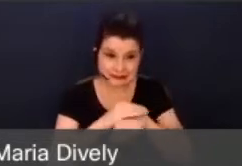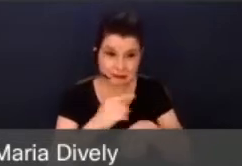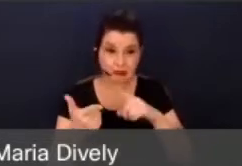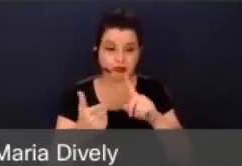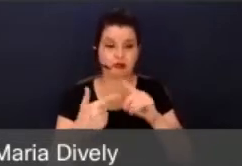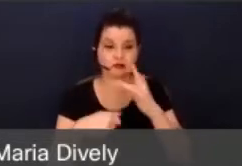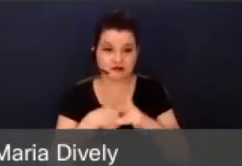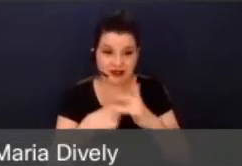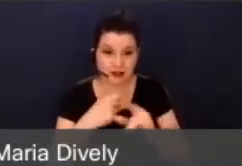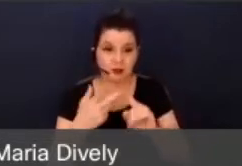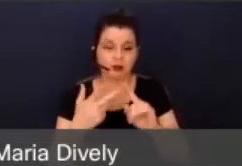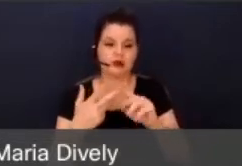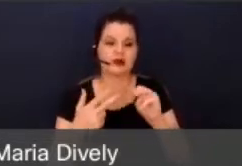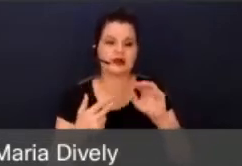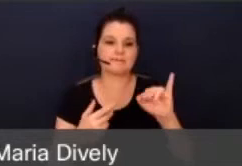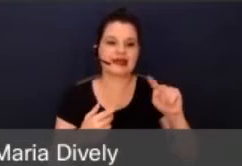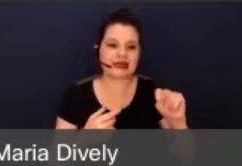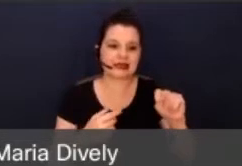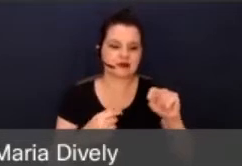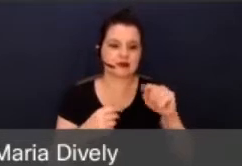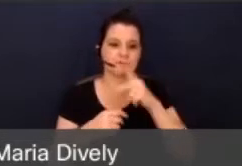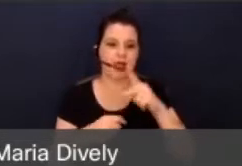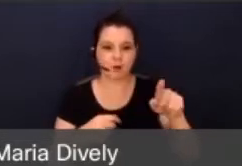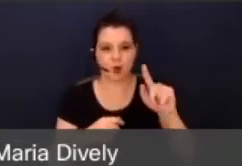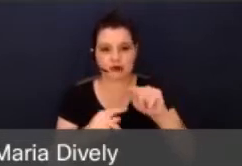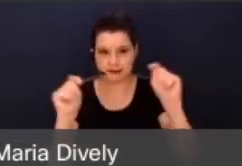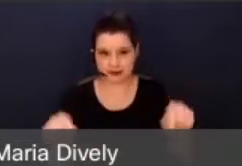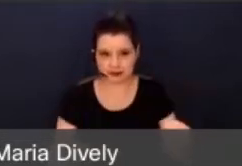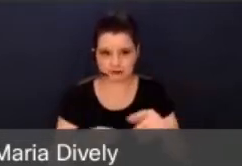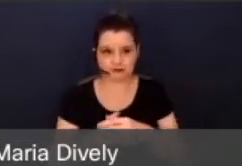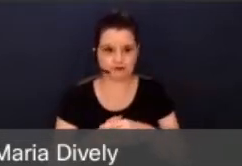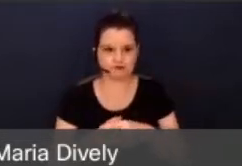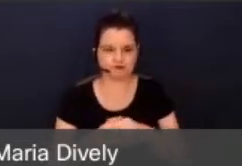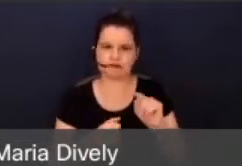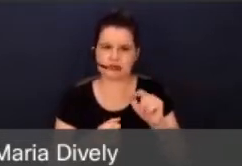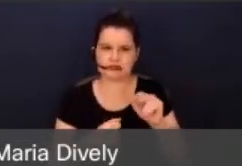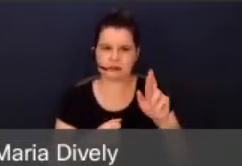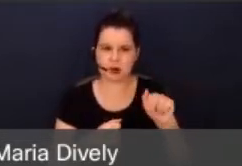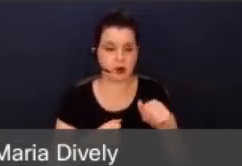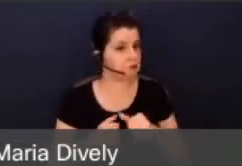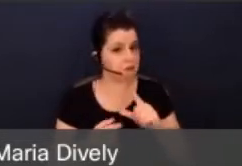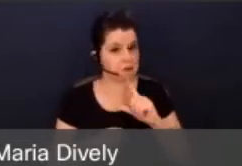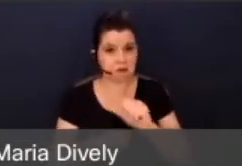Is it available in a Minute PowerPoint template? I personally have never seen that one.